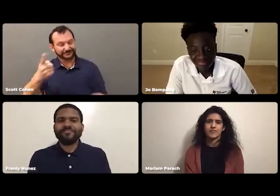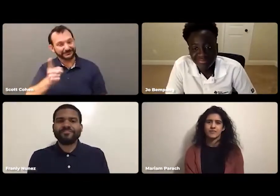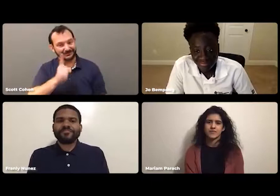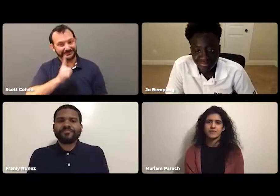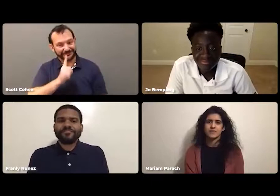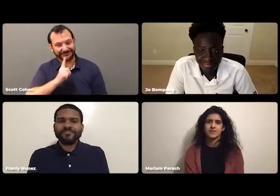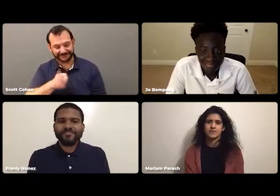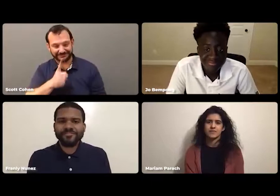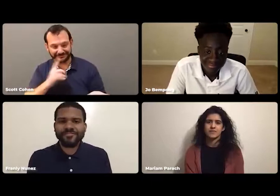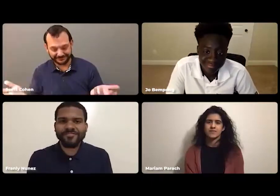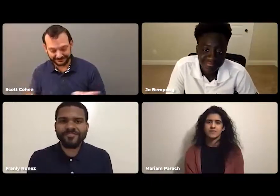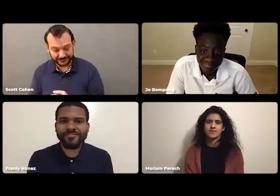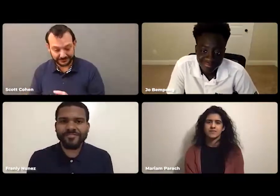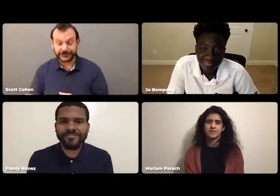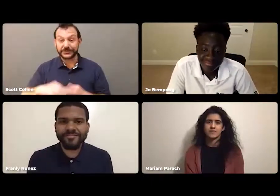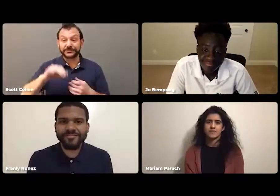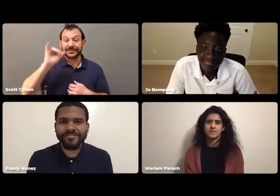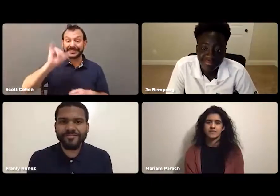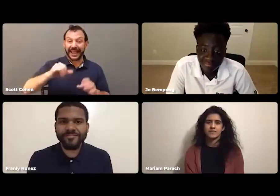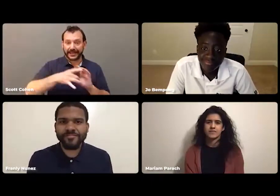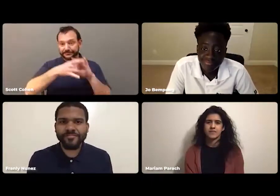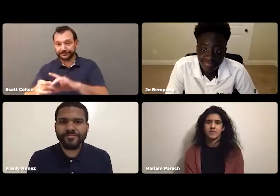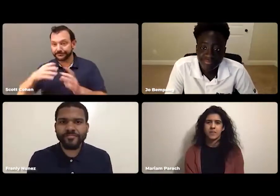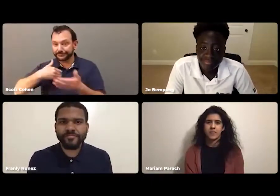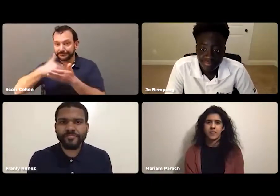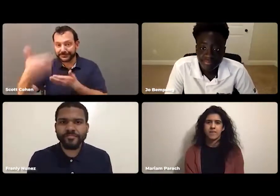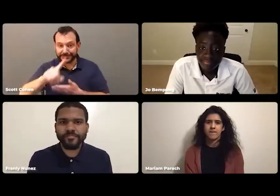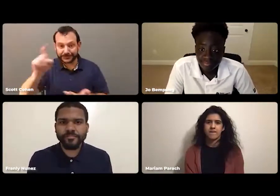peers to be recognized. That's true.